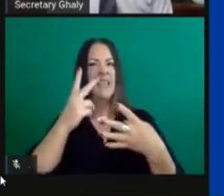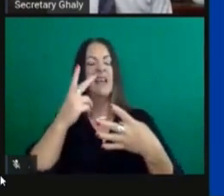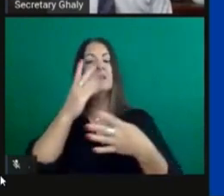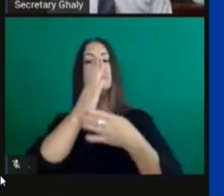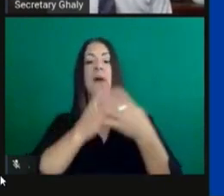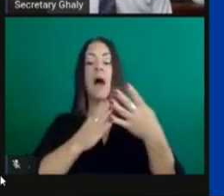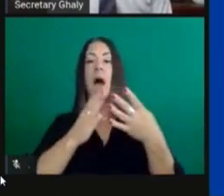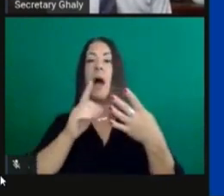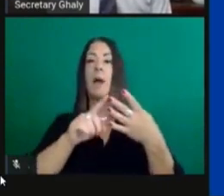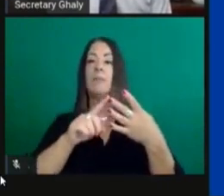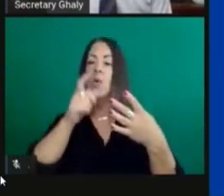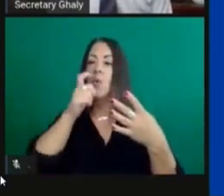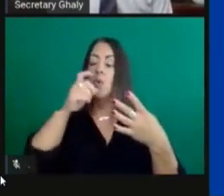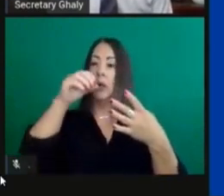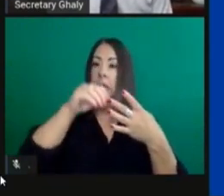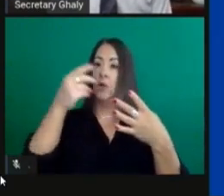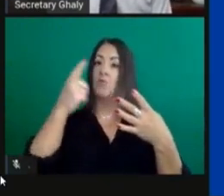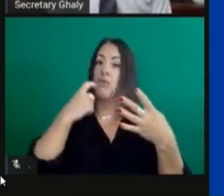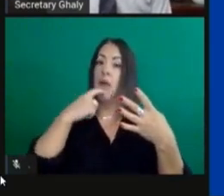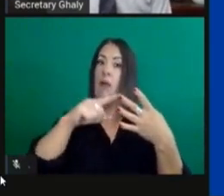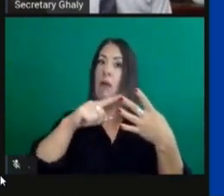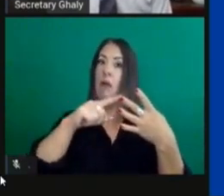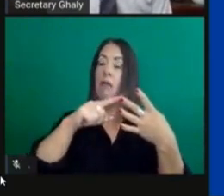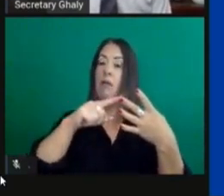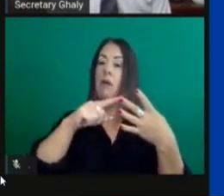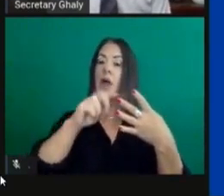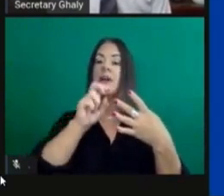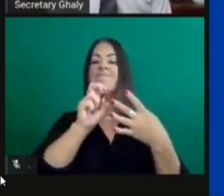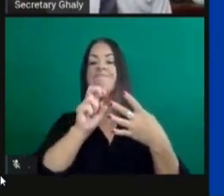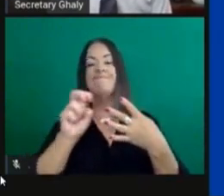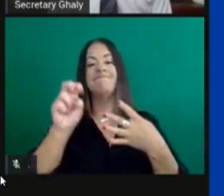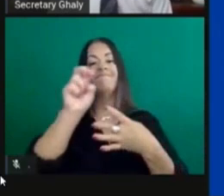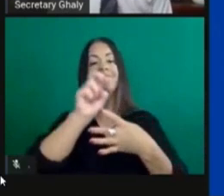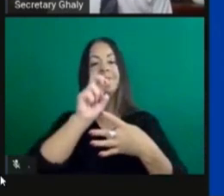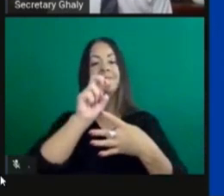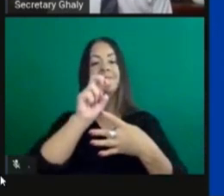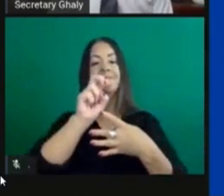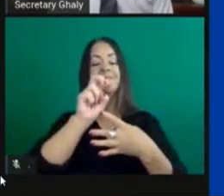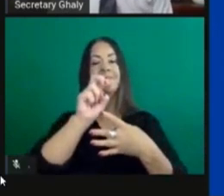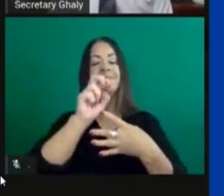THATWIDESPREAD TIER. SO TODAY, YOU'LL SEE A NUMBER